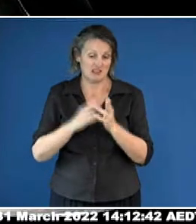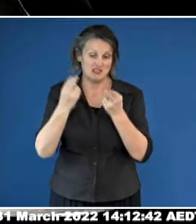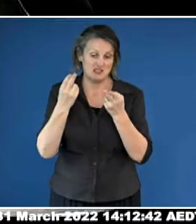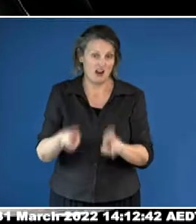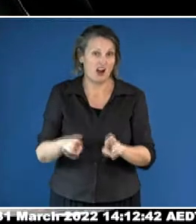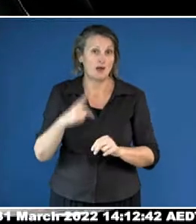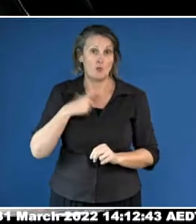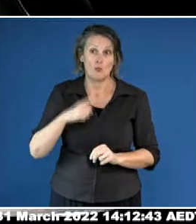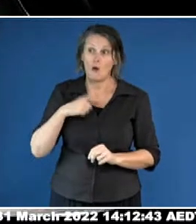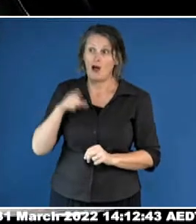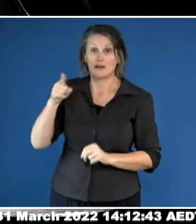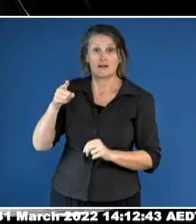as a disabled woman had no value.